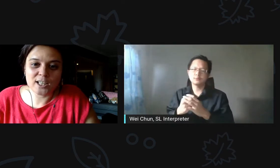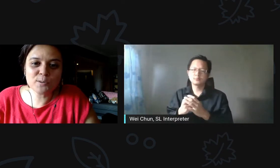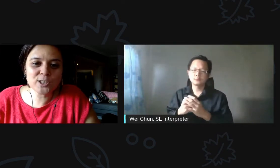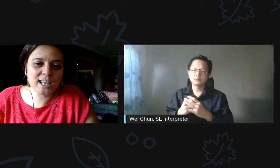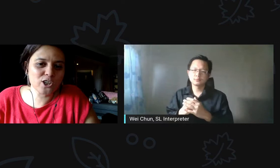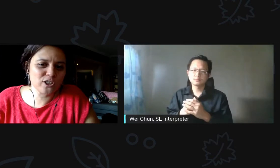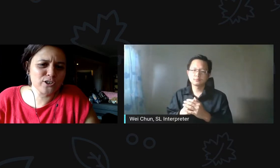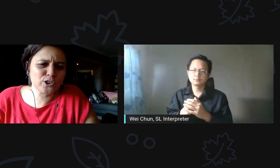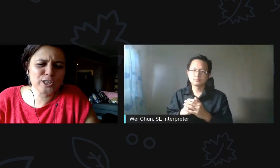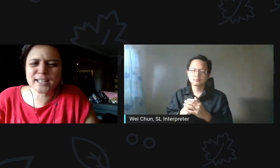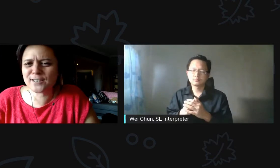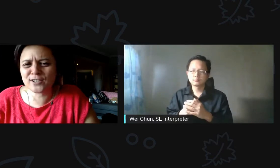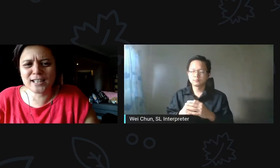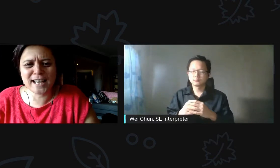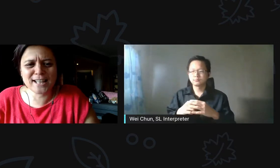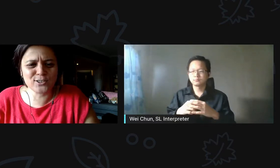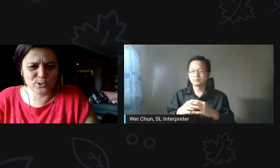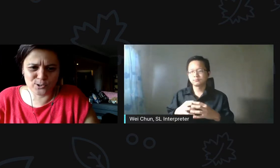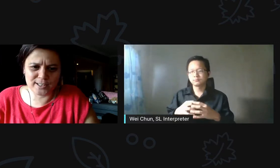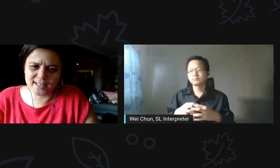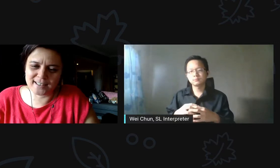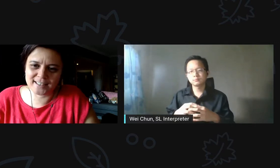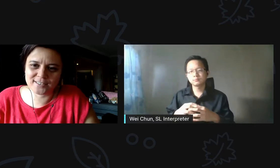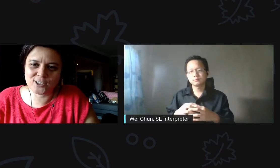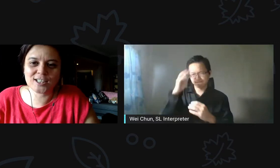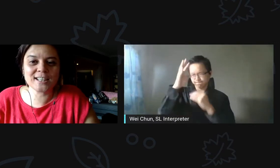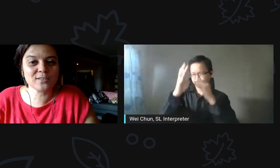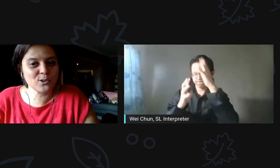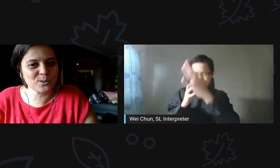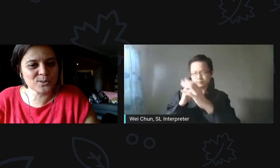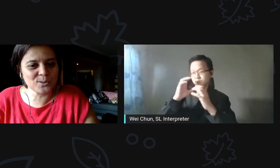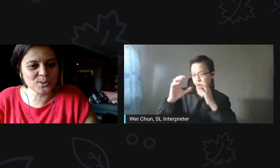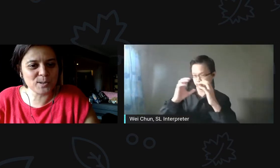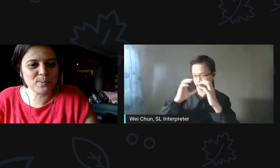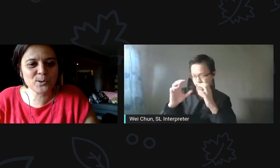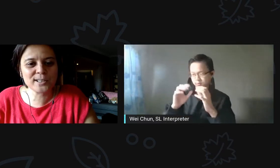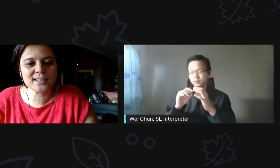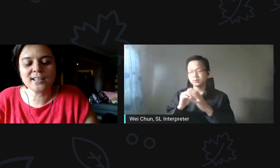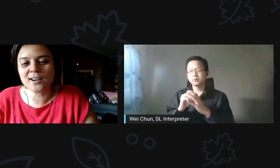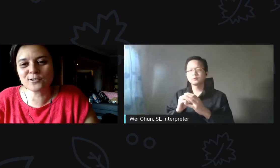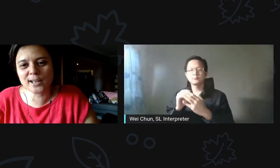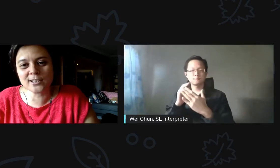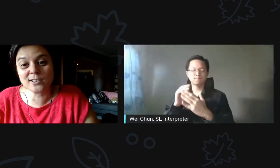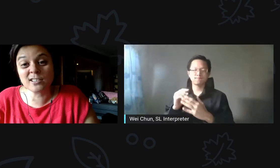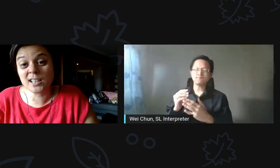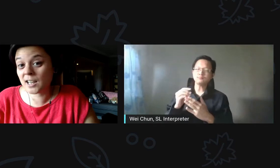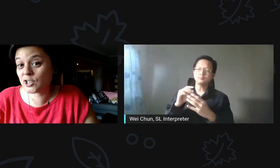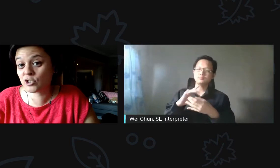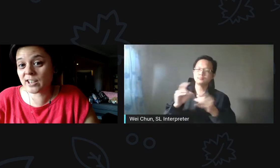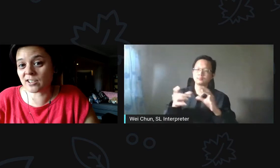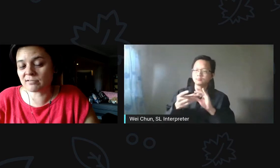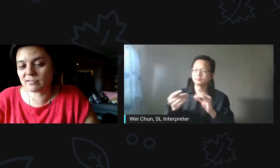communications, creativity and storytelling. She is of course also a poet, a writer and a trainer.